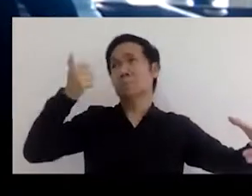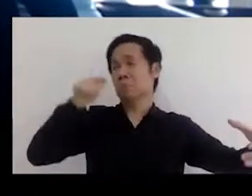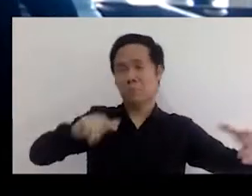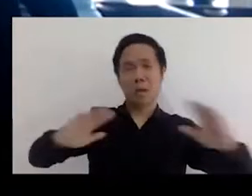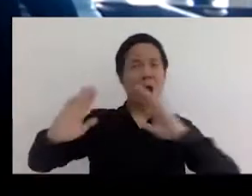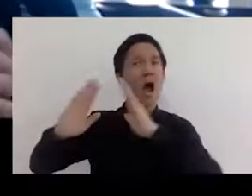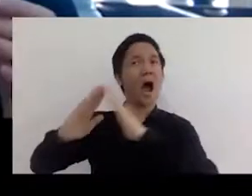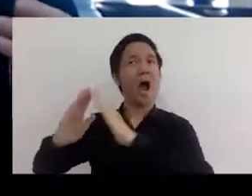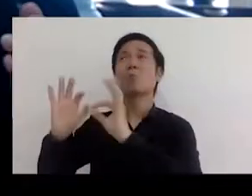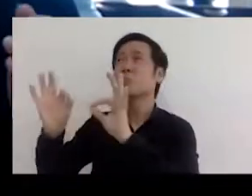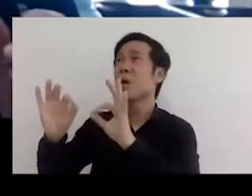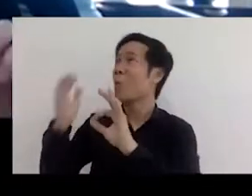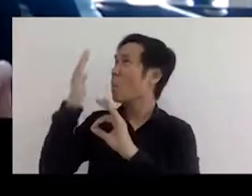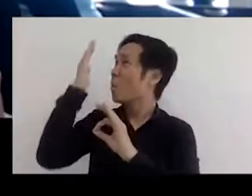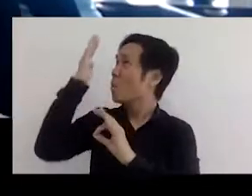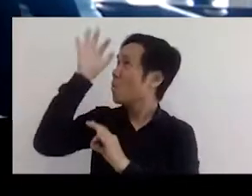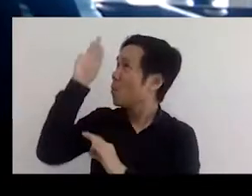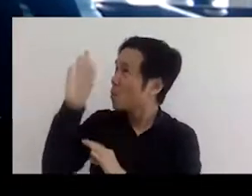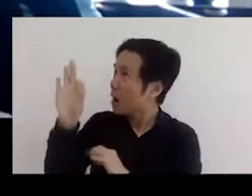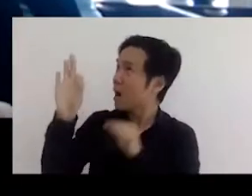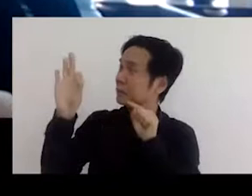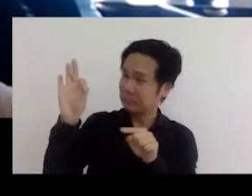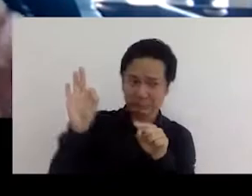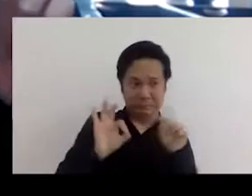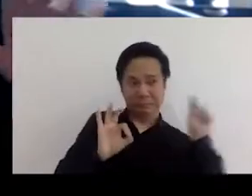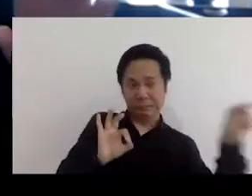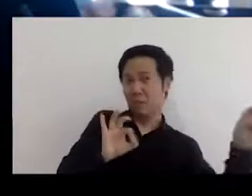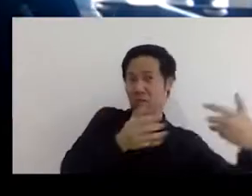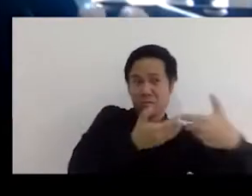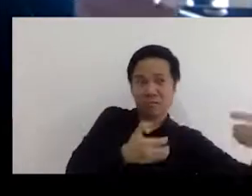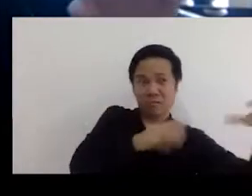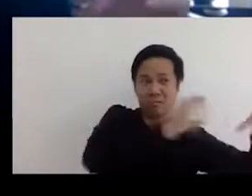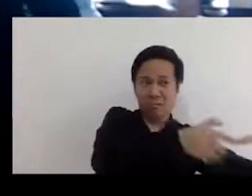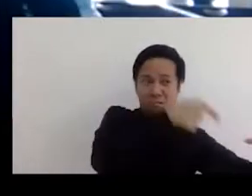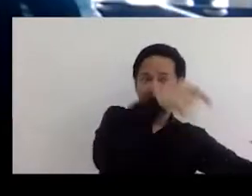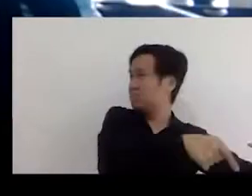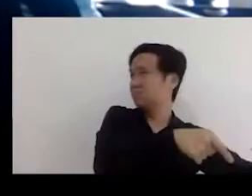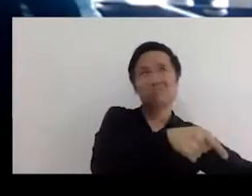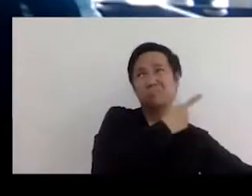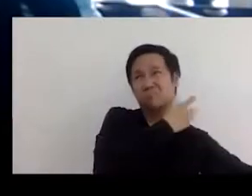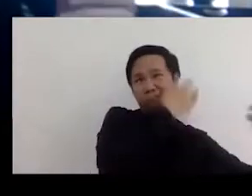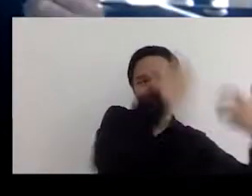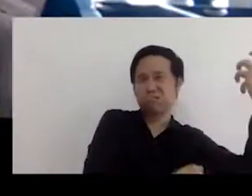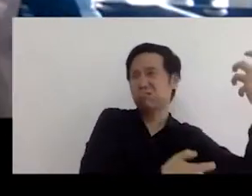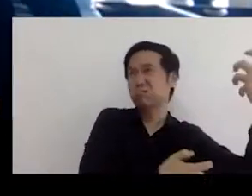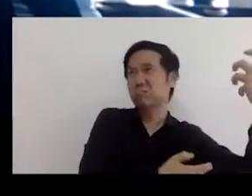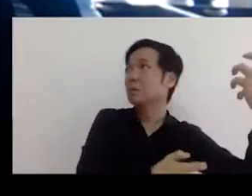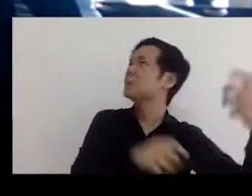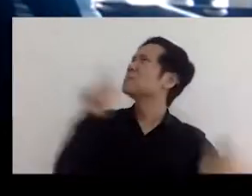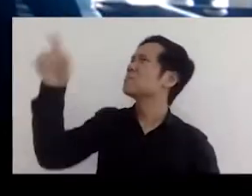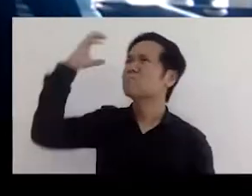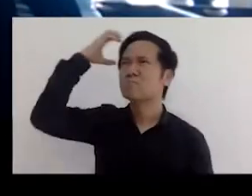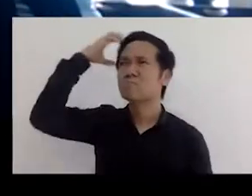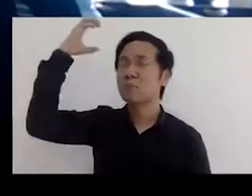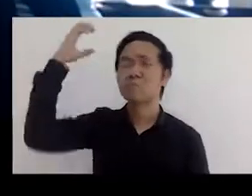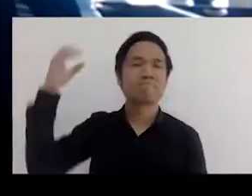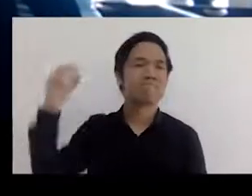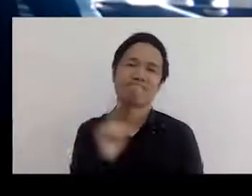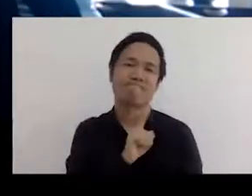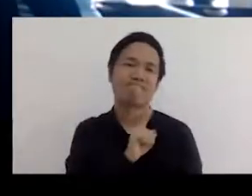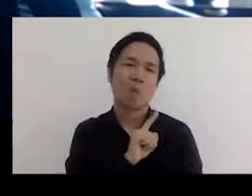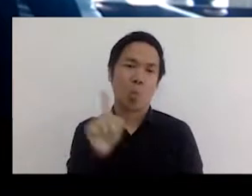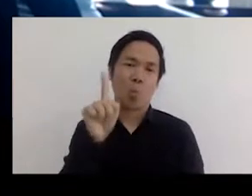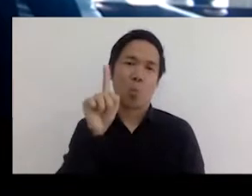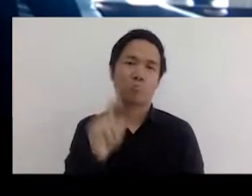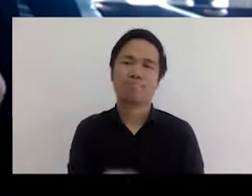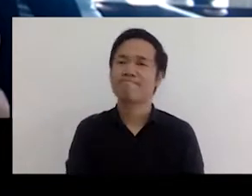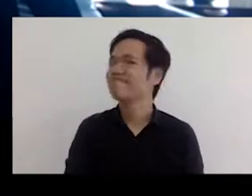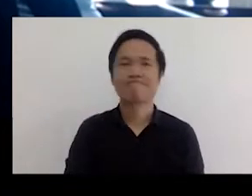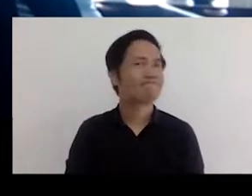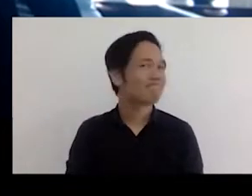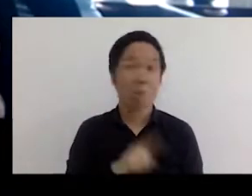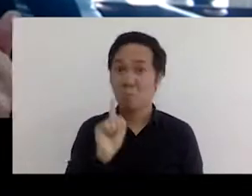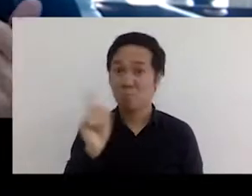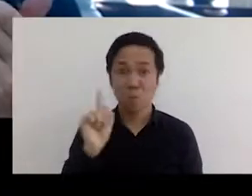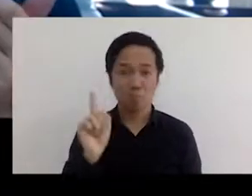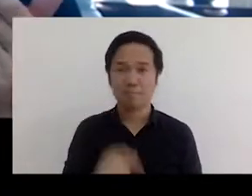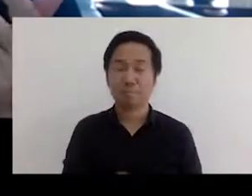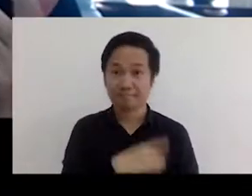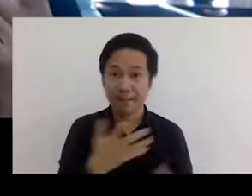Then of course we have put together services of psycho-social support and we have trained counsellors to the special needs of people with disability.